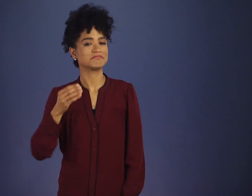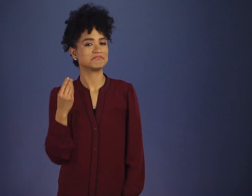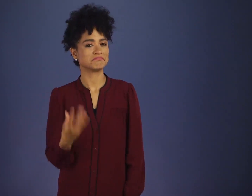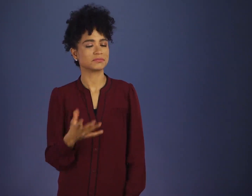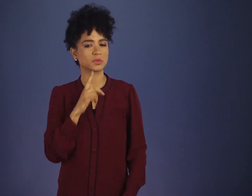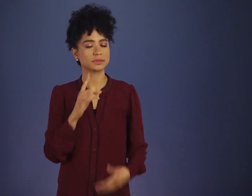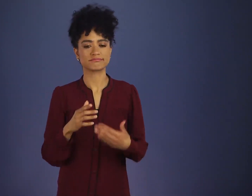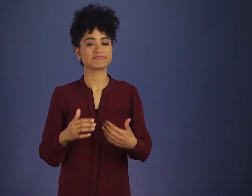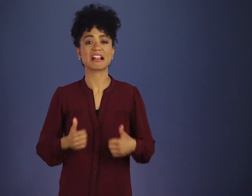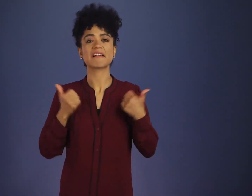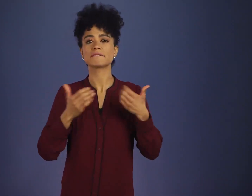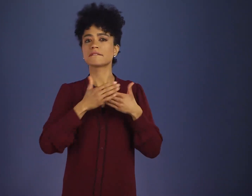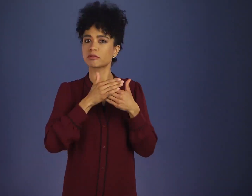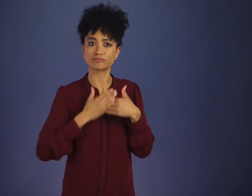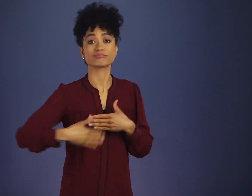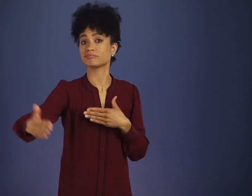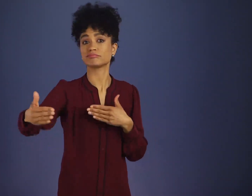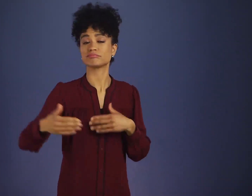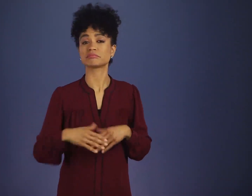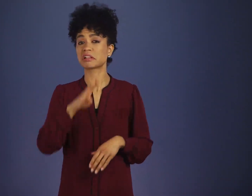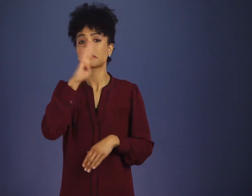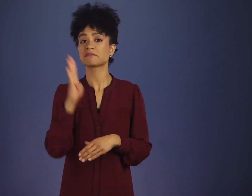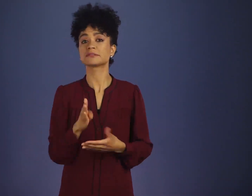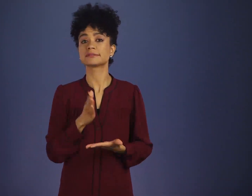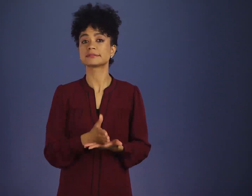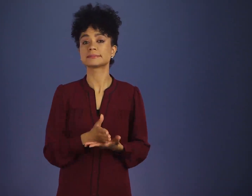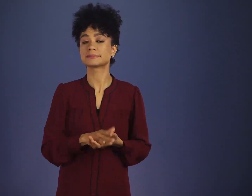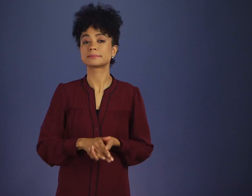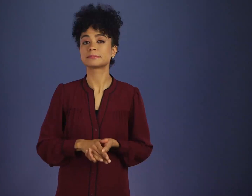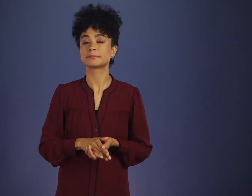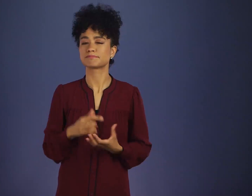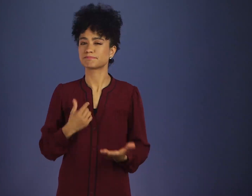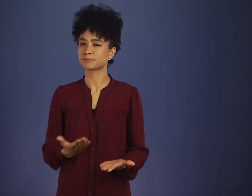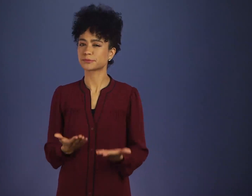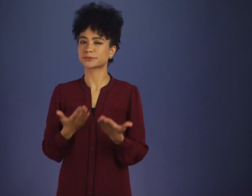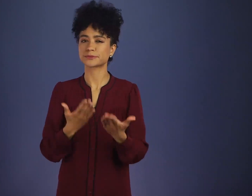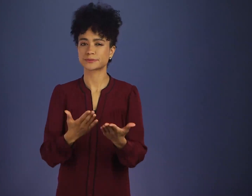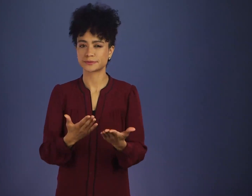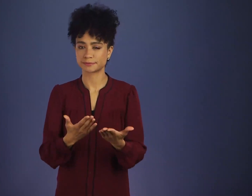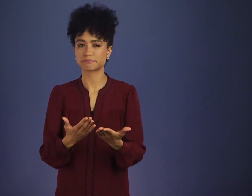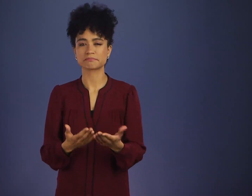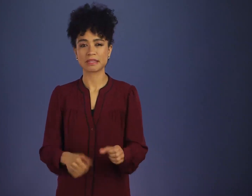Since Step Four is but the beginning of a lifetime practice, it can be suggested